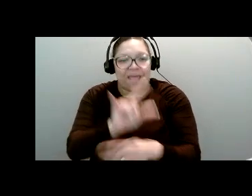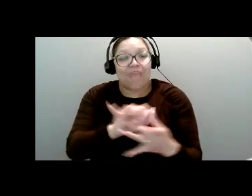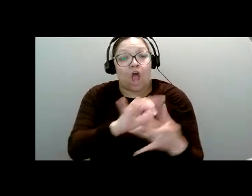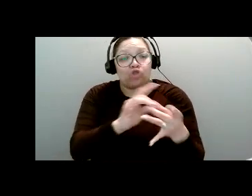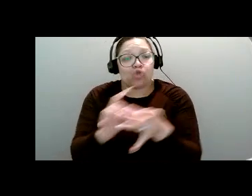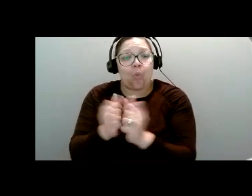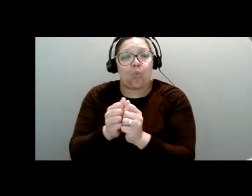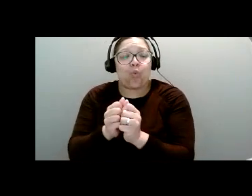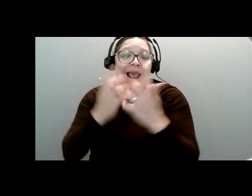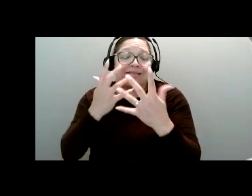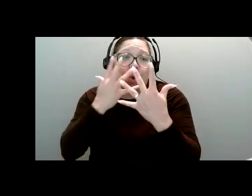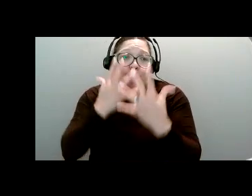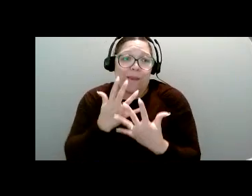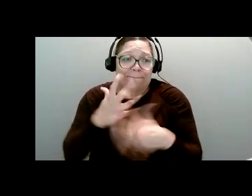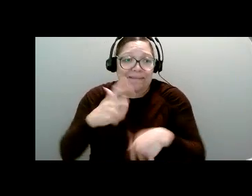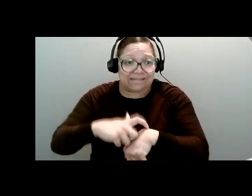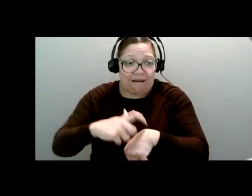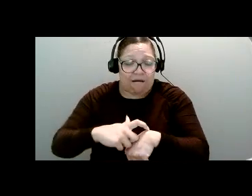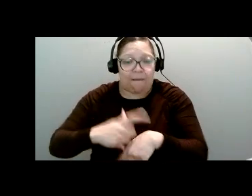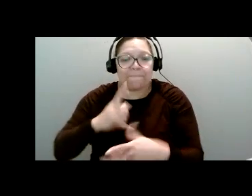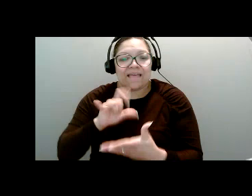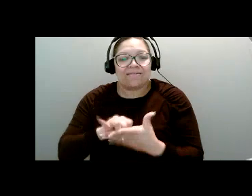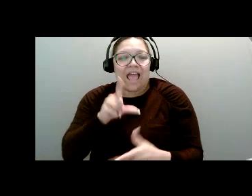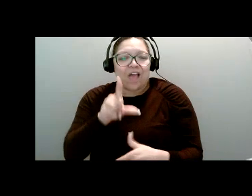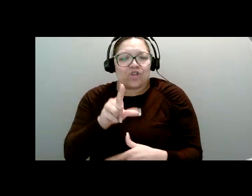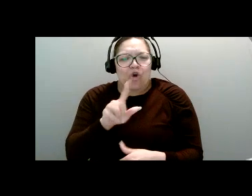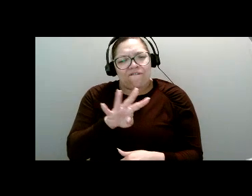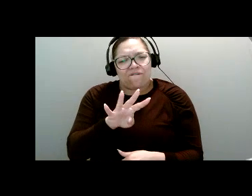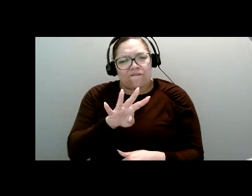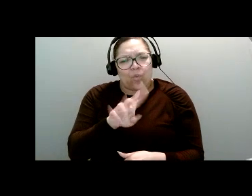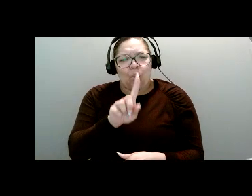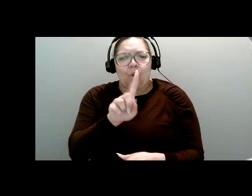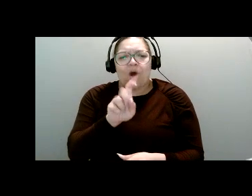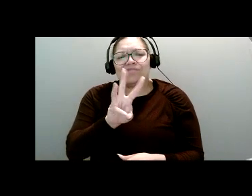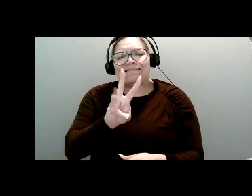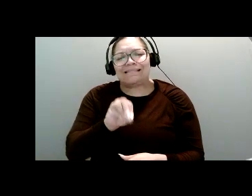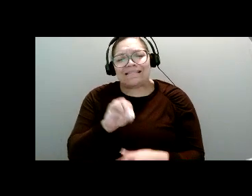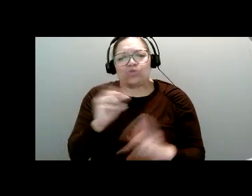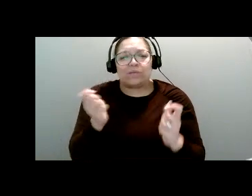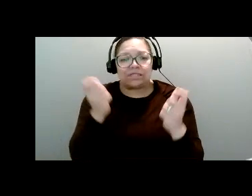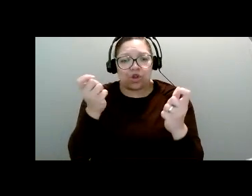the 160th commemoration of the sale of 425 people from the plantation on March